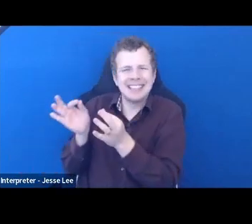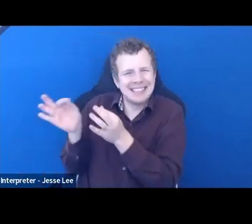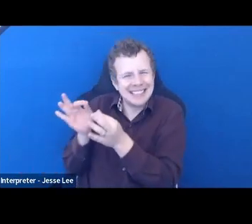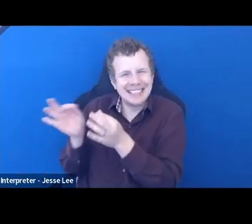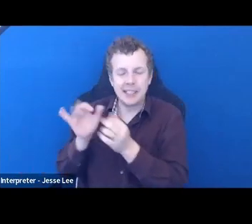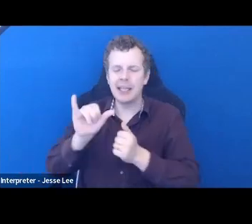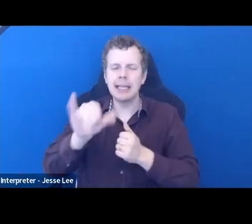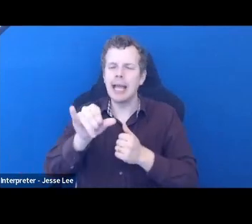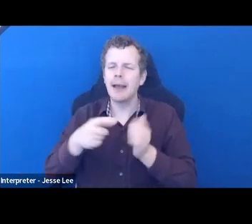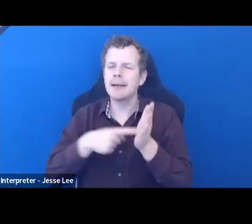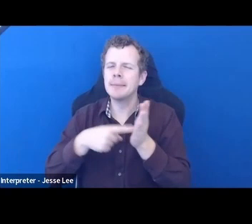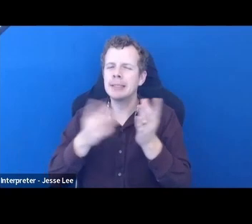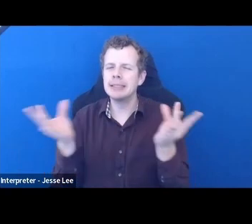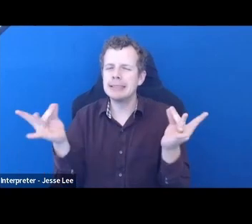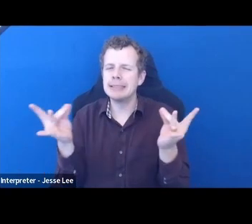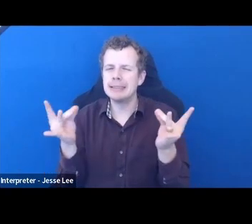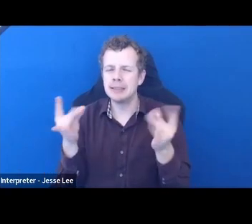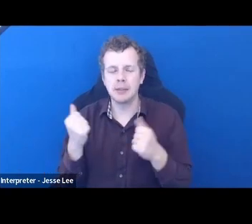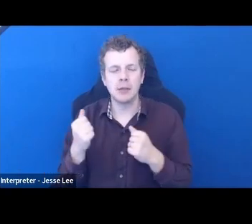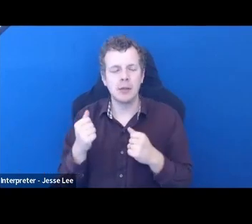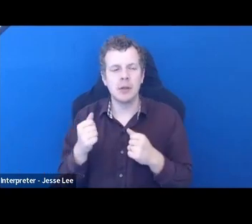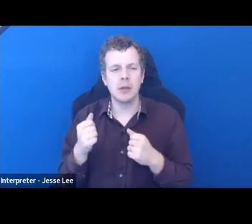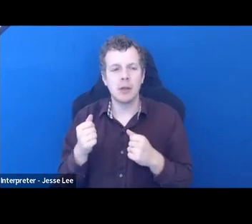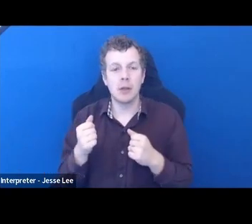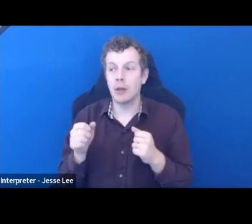Because there's a lot of different potential outcomes.